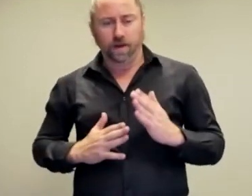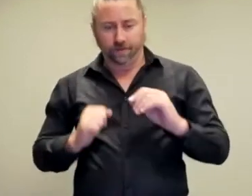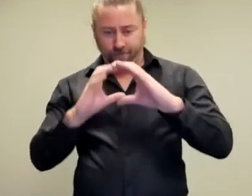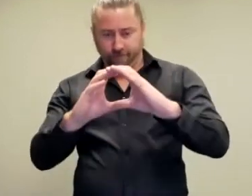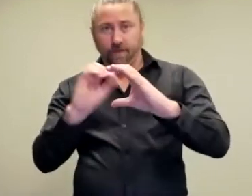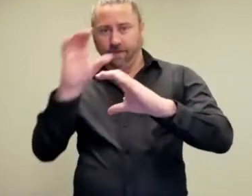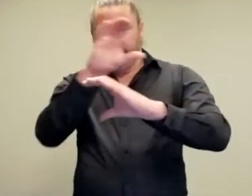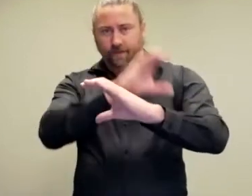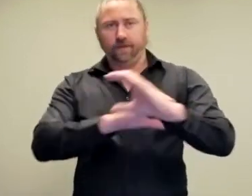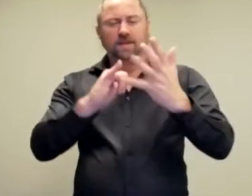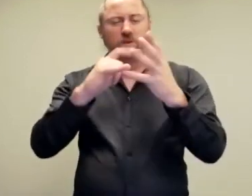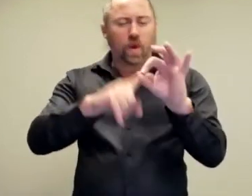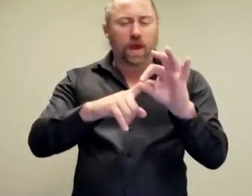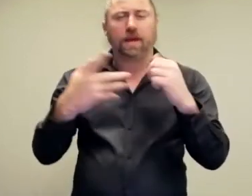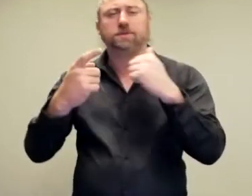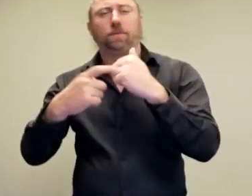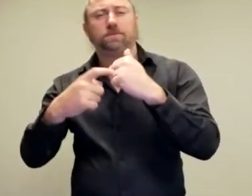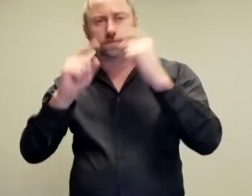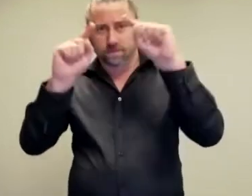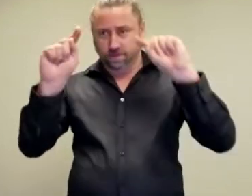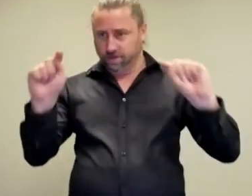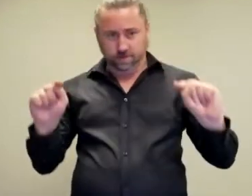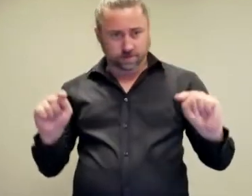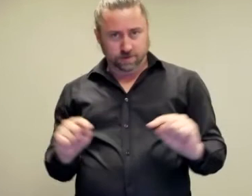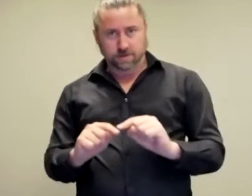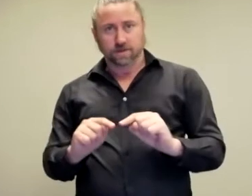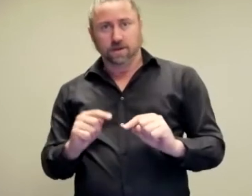Squares and diamonds form the foundation for a pattern of albatross.